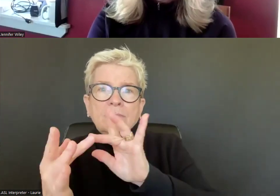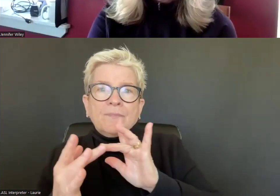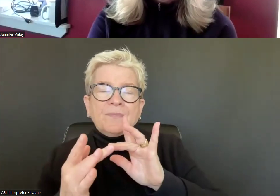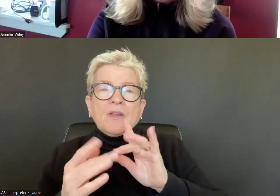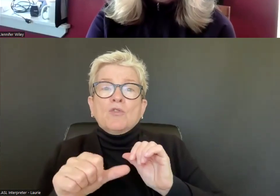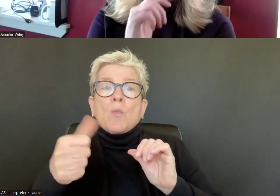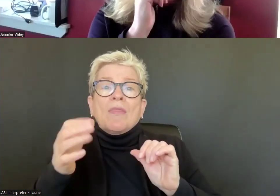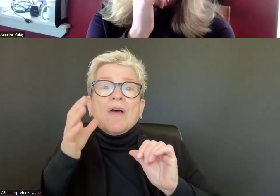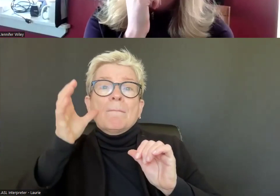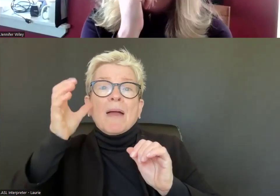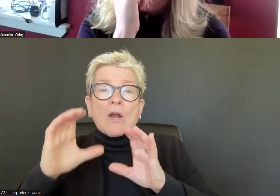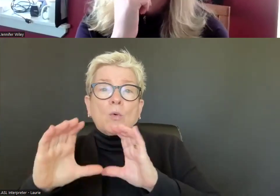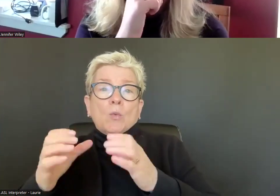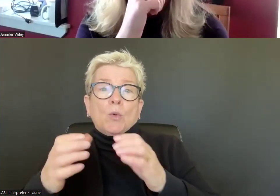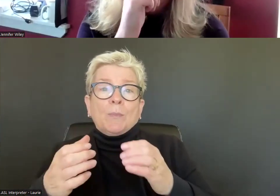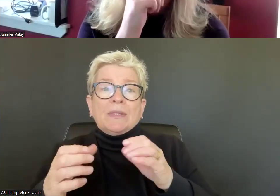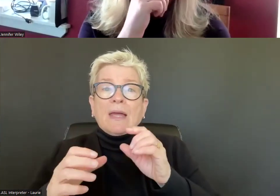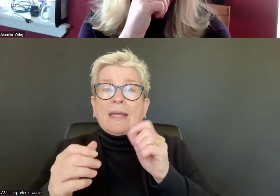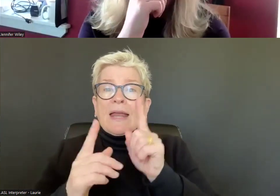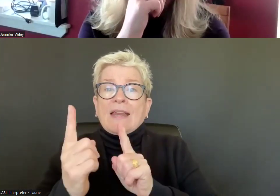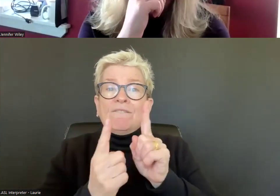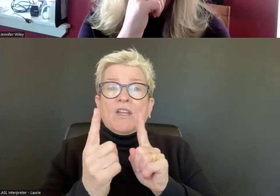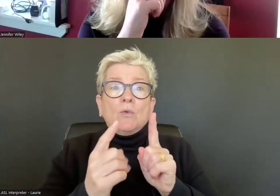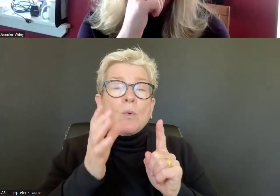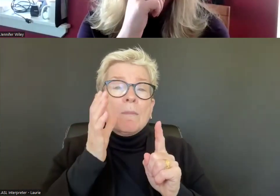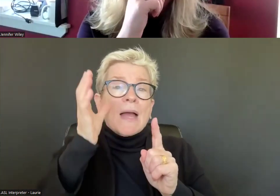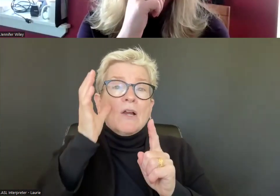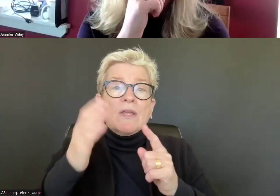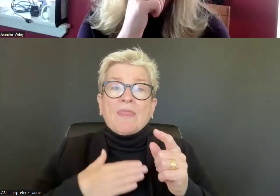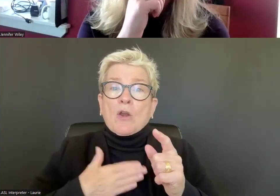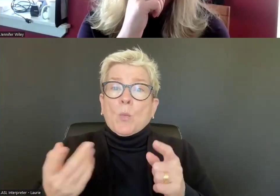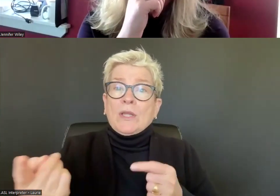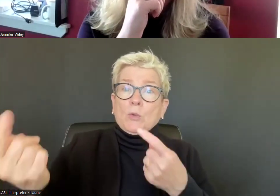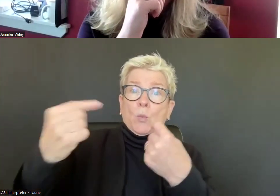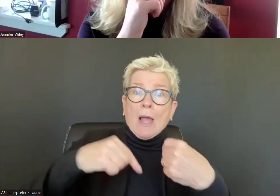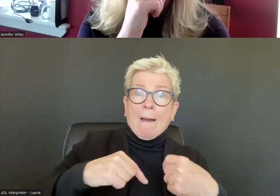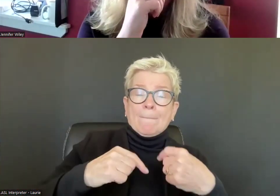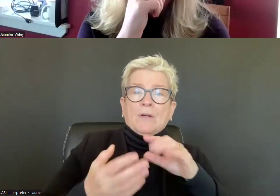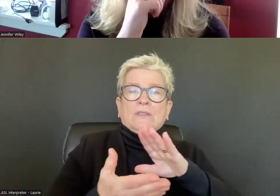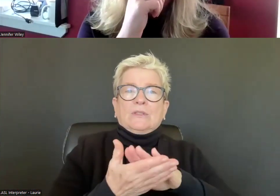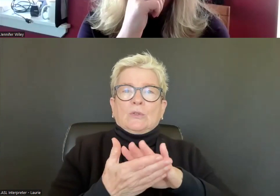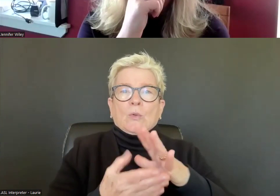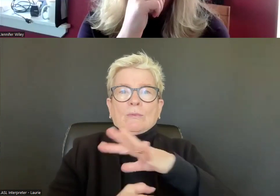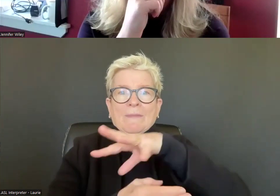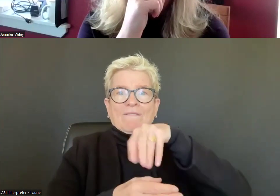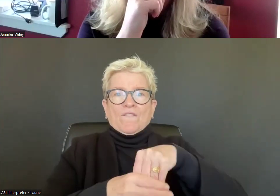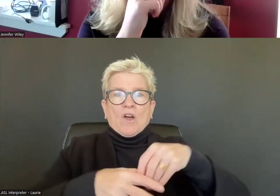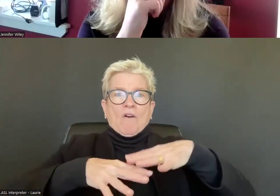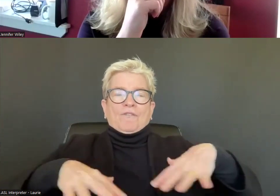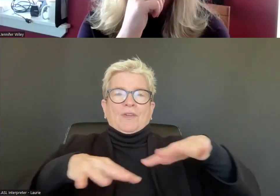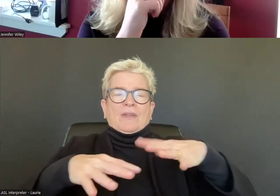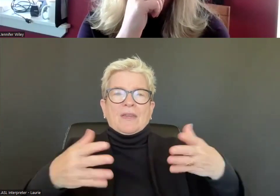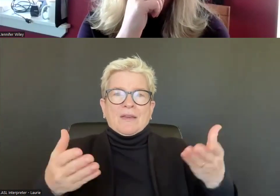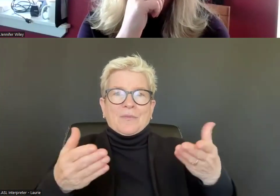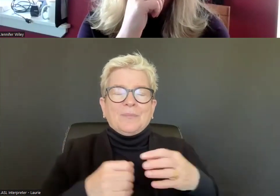willing to come in to the school and be a part of this space. So we do a principal,